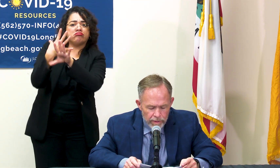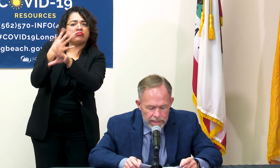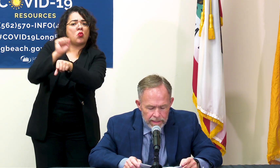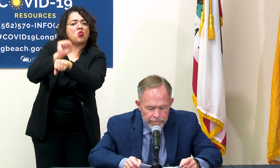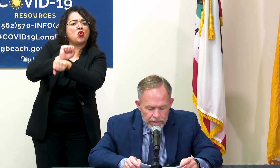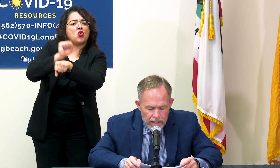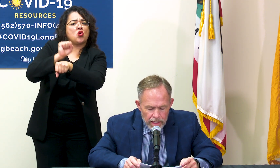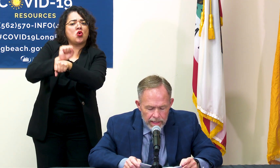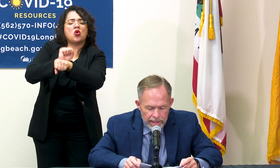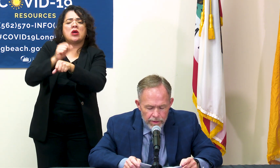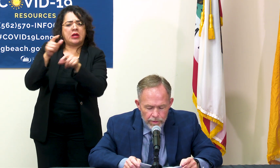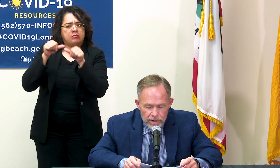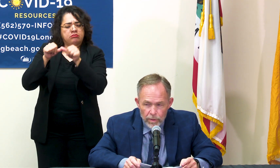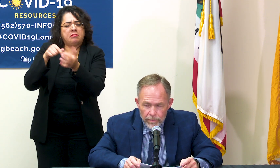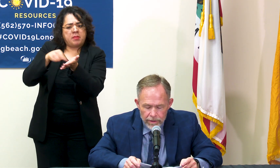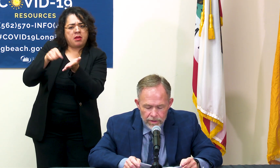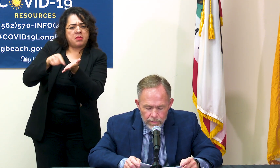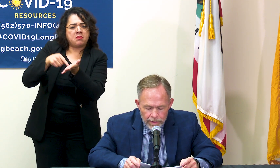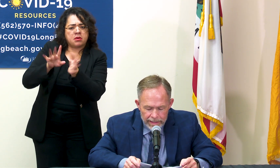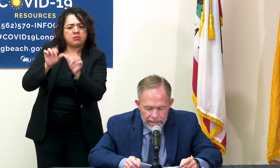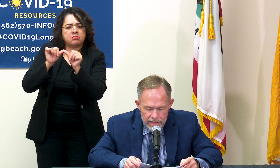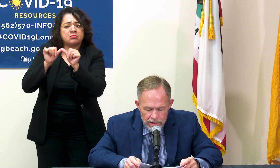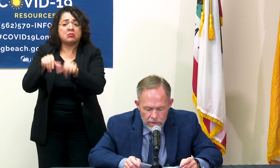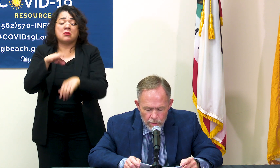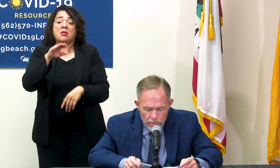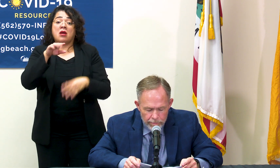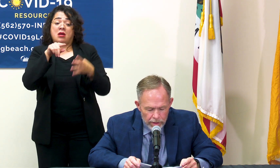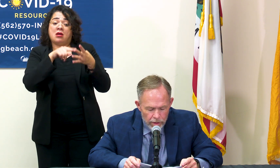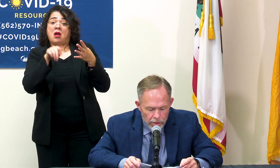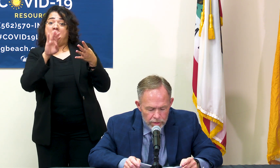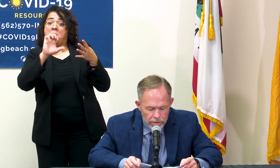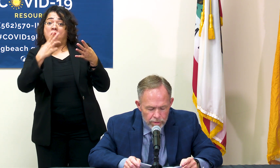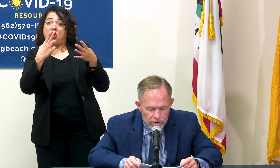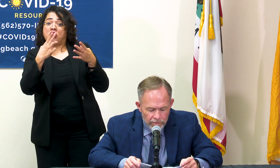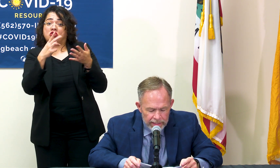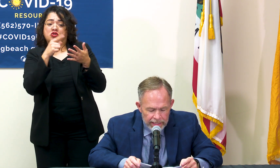week, in other words through March 20th, schools will be closed to certificated